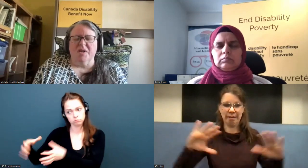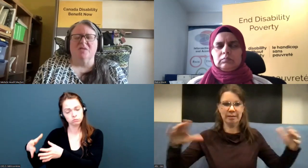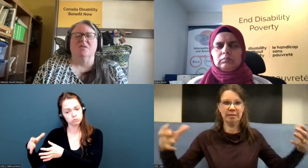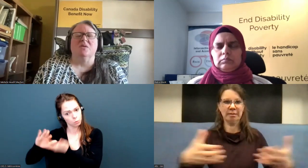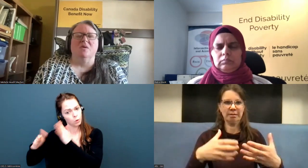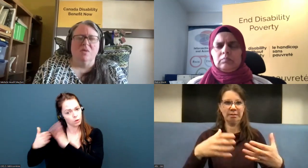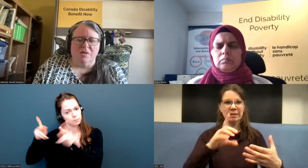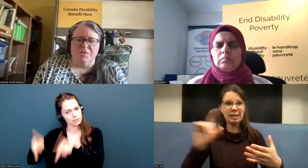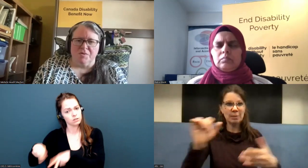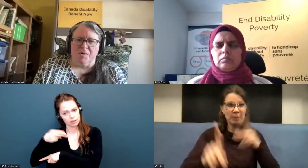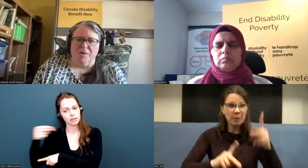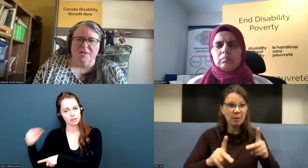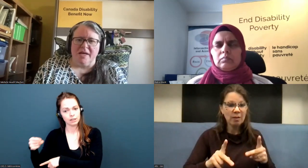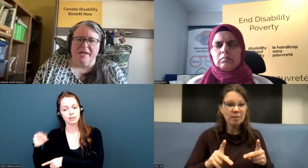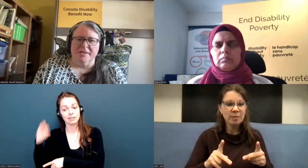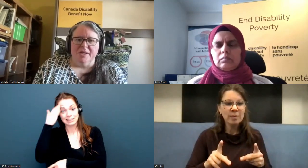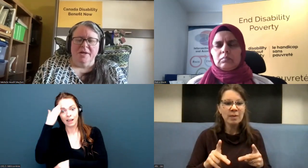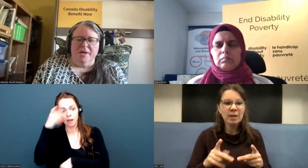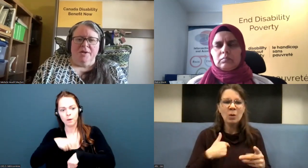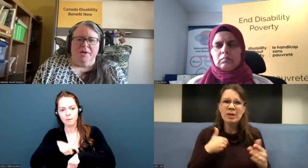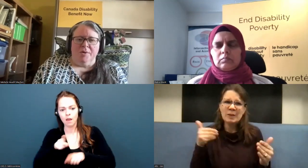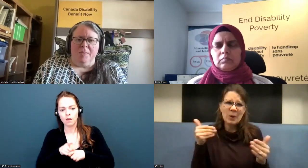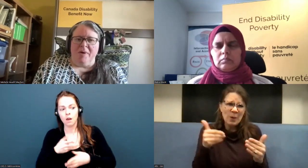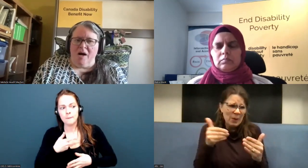WE ARE SO CLOSE TO ROYAL ASSENT.